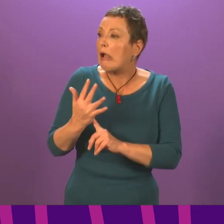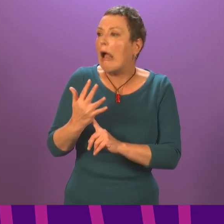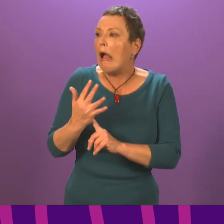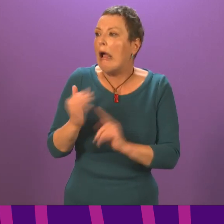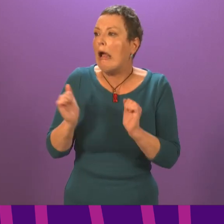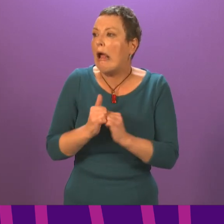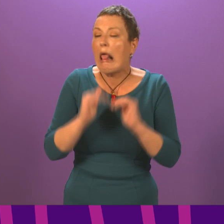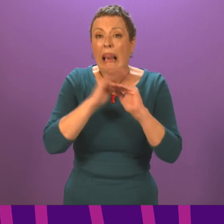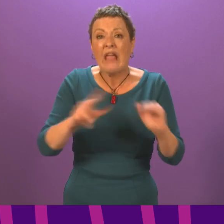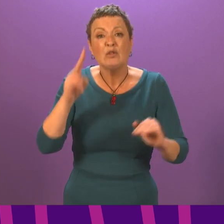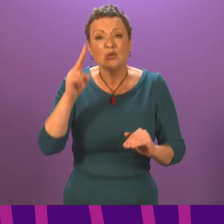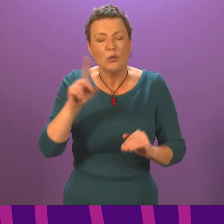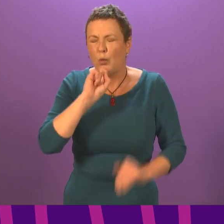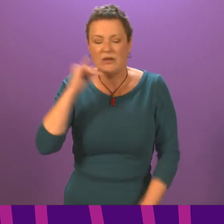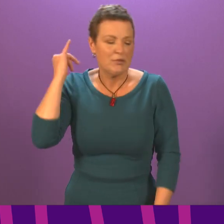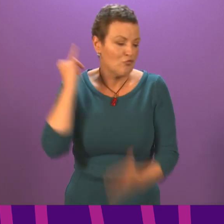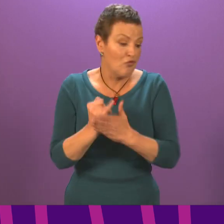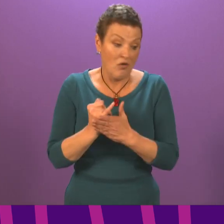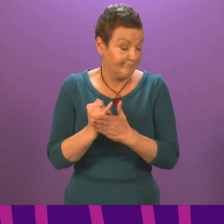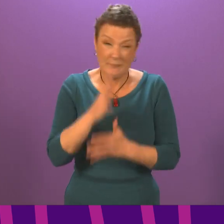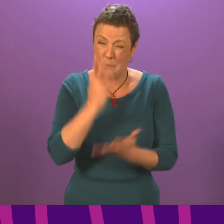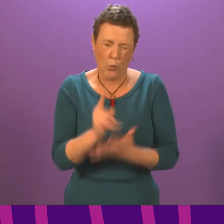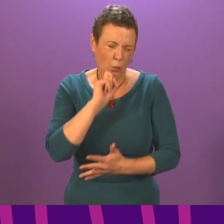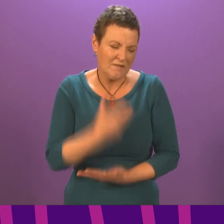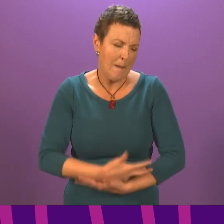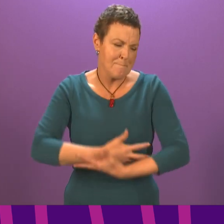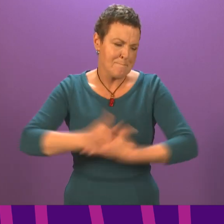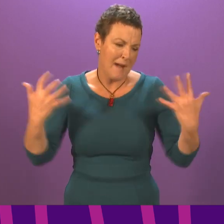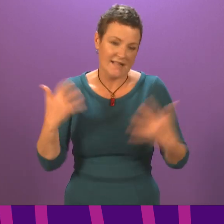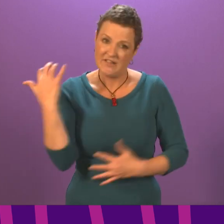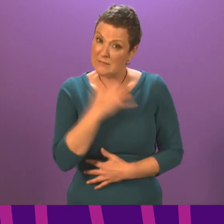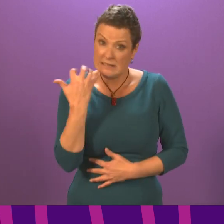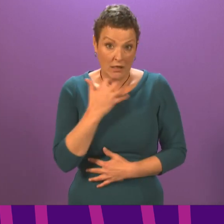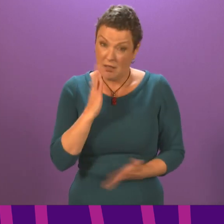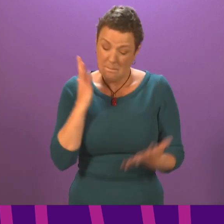wrong and a grave error of judgment. I accept that the decision might, simply on the basis